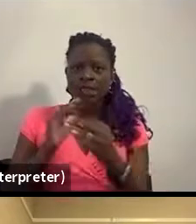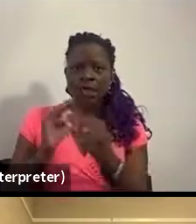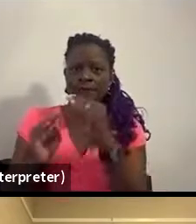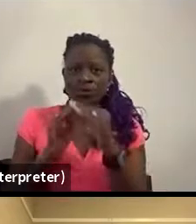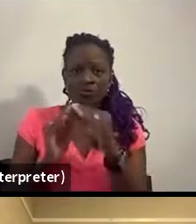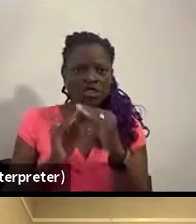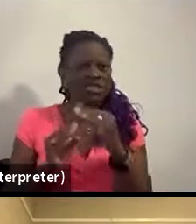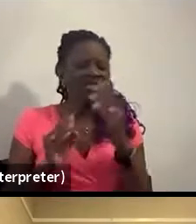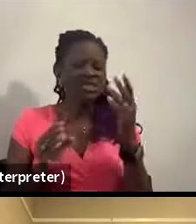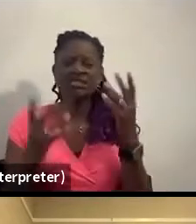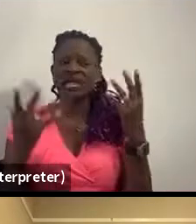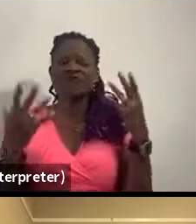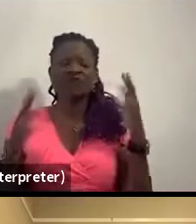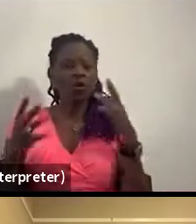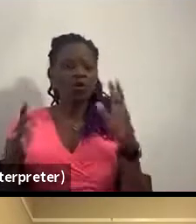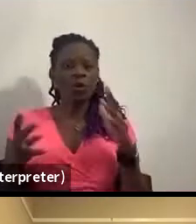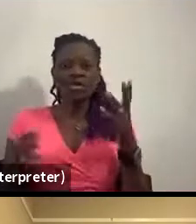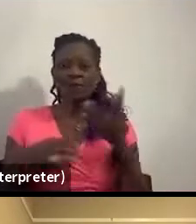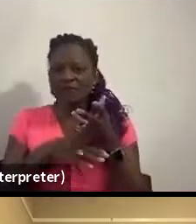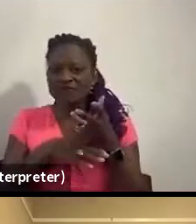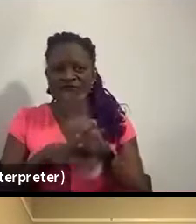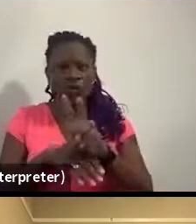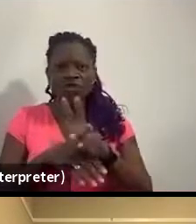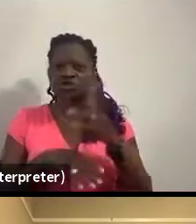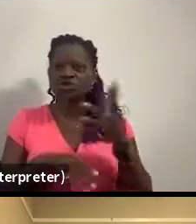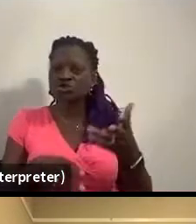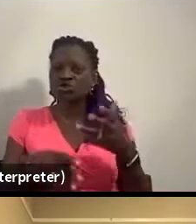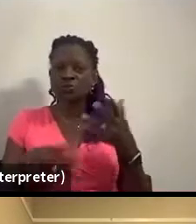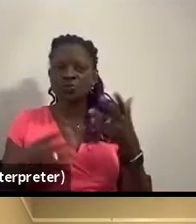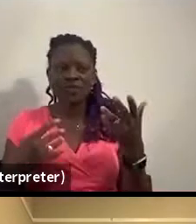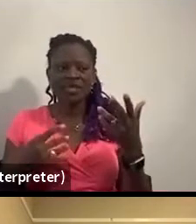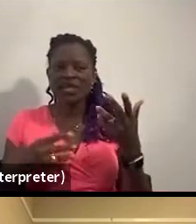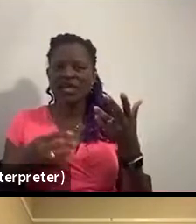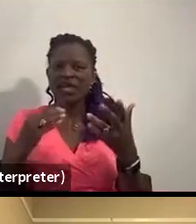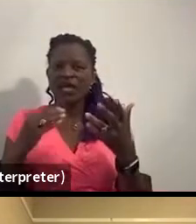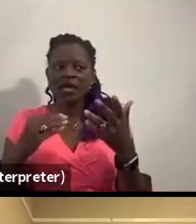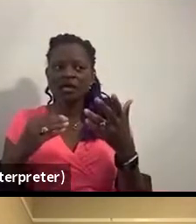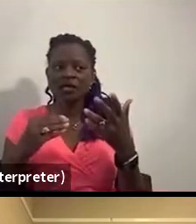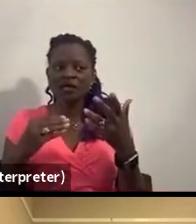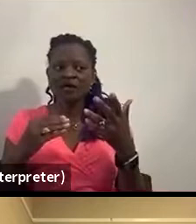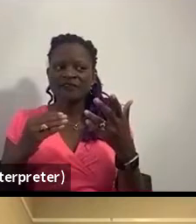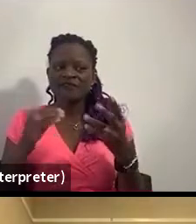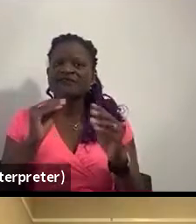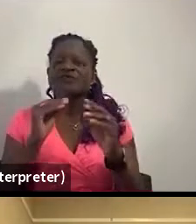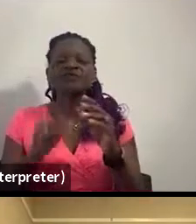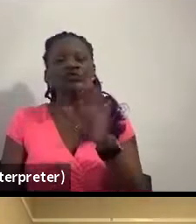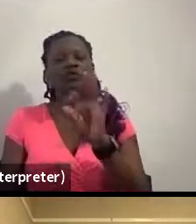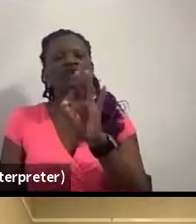don't have services that don't qualify for services from the county? Right. And so that don't have